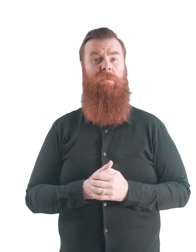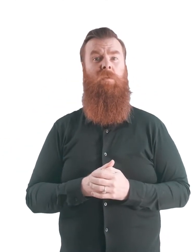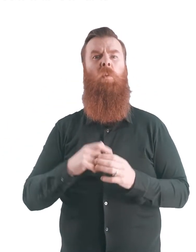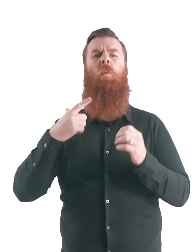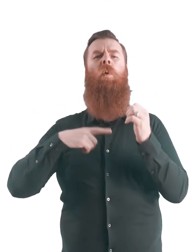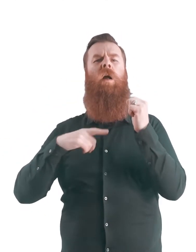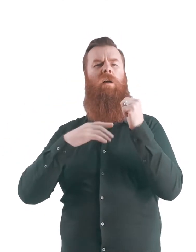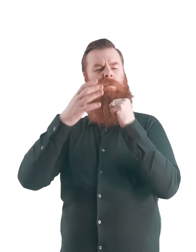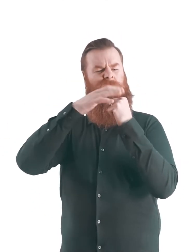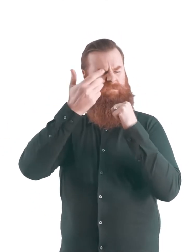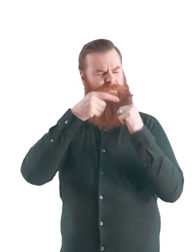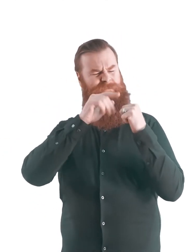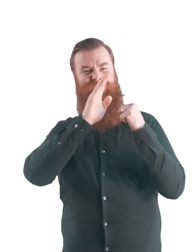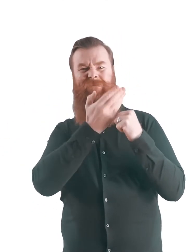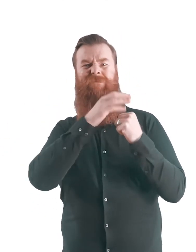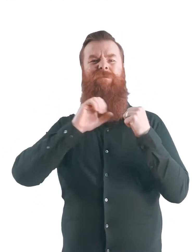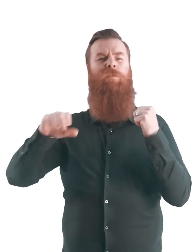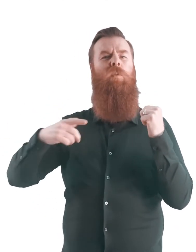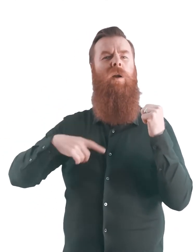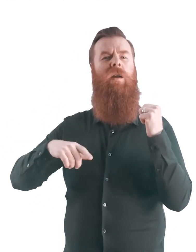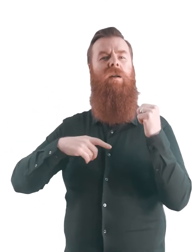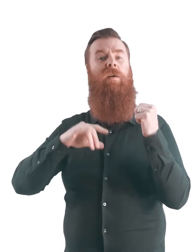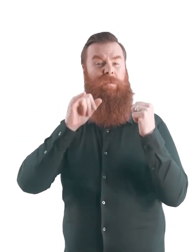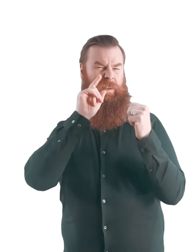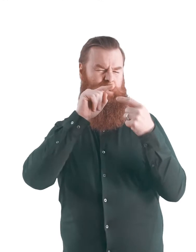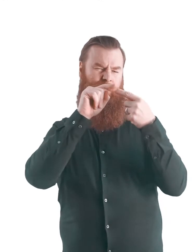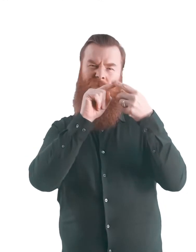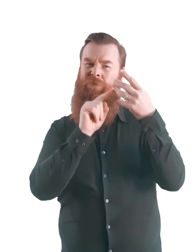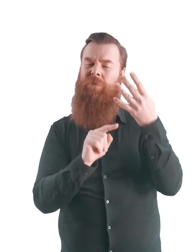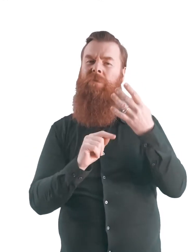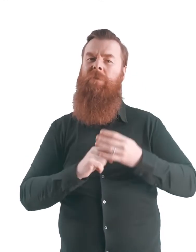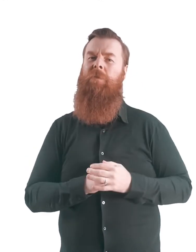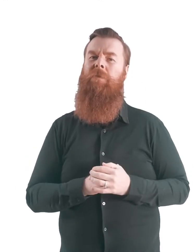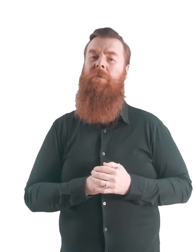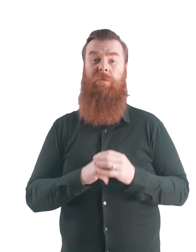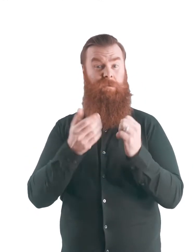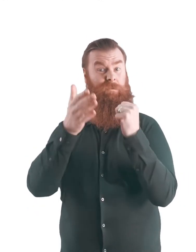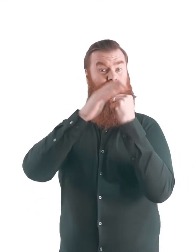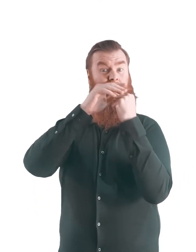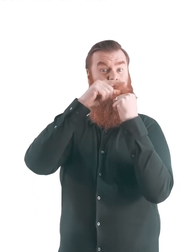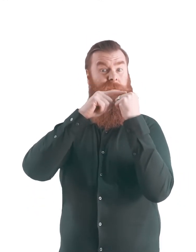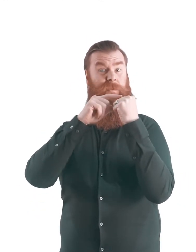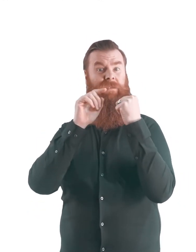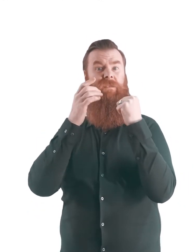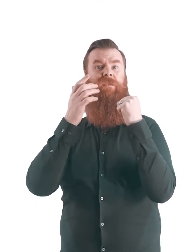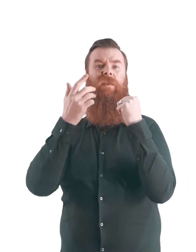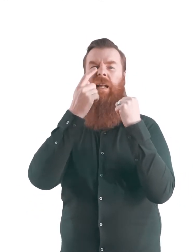Some reasons the filling may need to be replaced include some of the following: